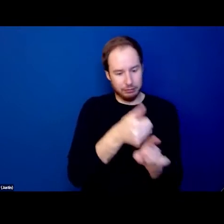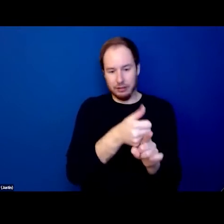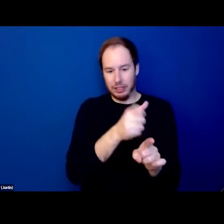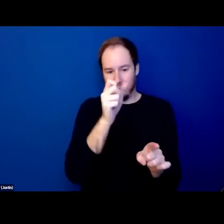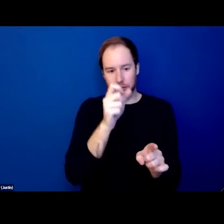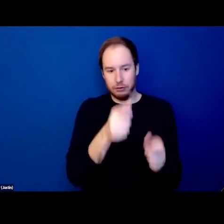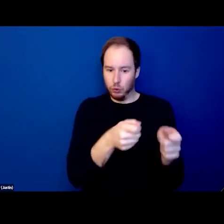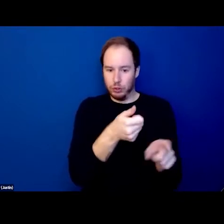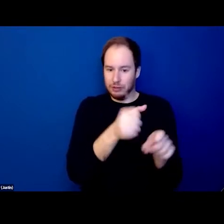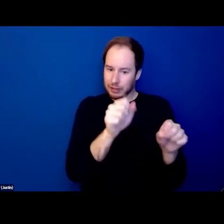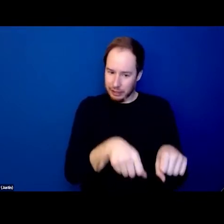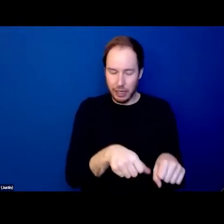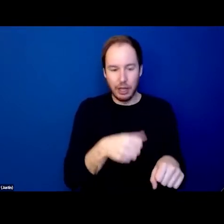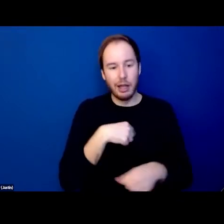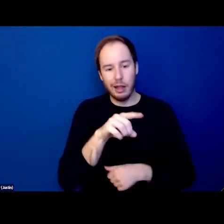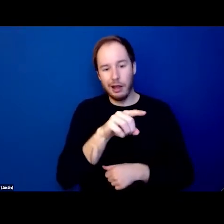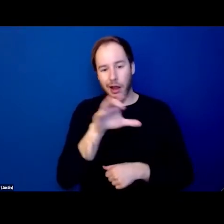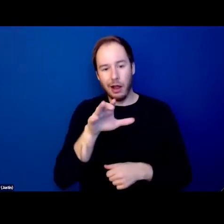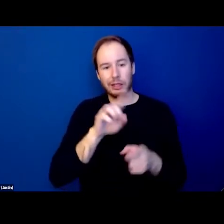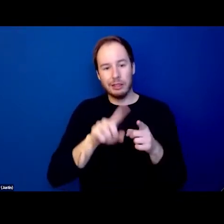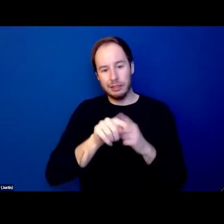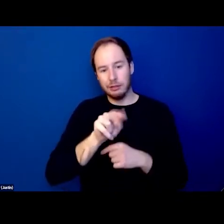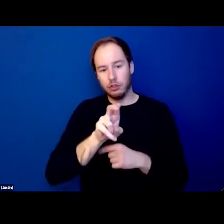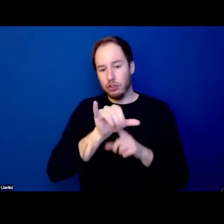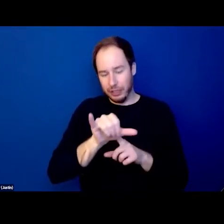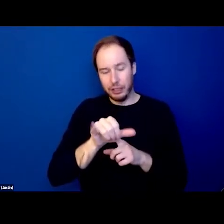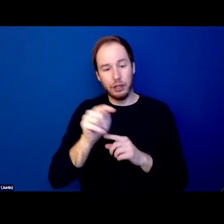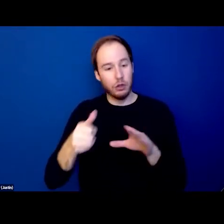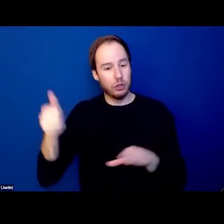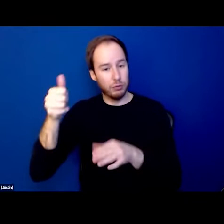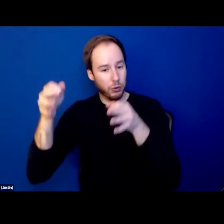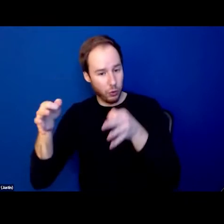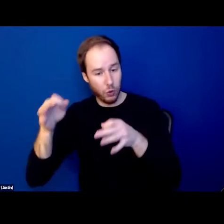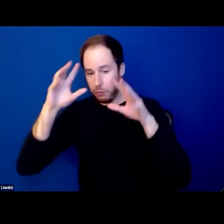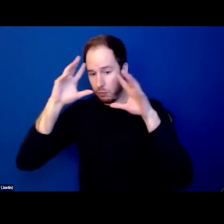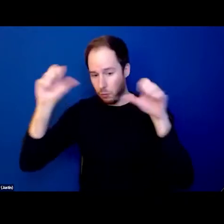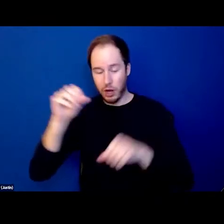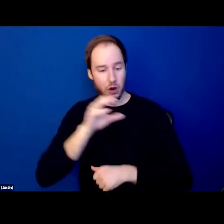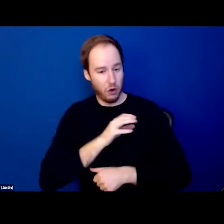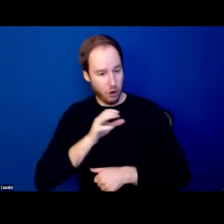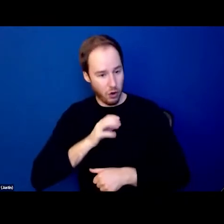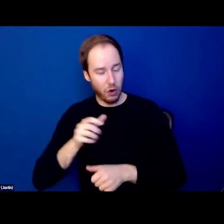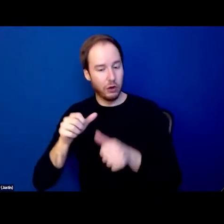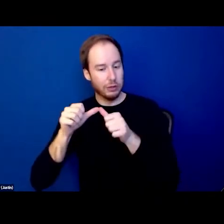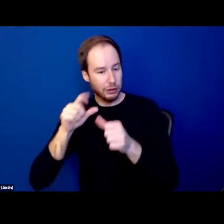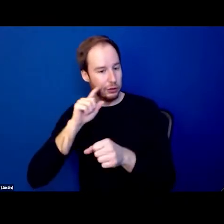There are hundreds of treaties. Along with the Supreme Court, the President and Congress that have repeatedly affirmed that tribal nations